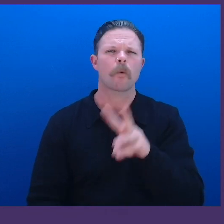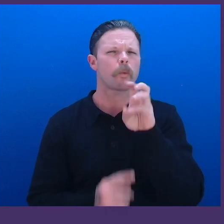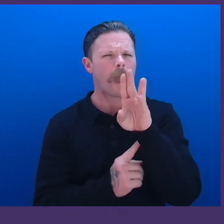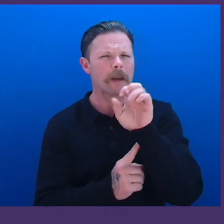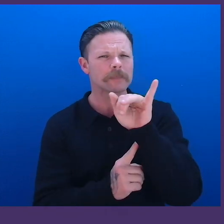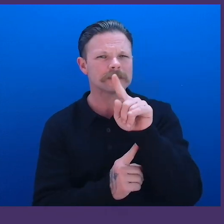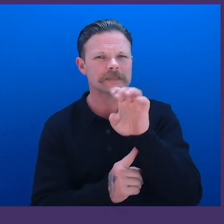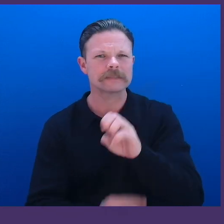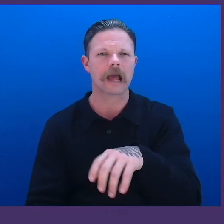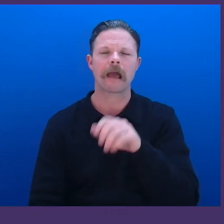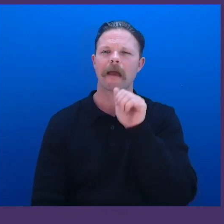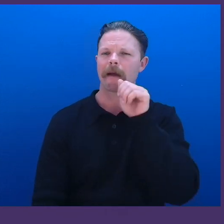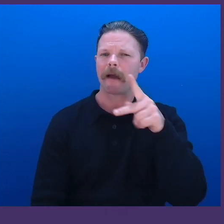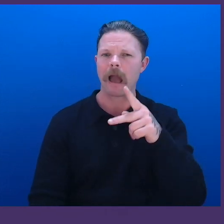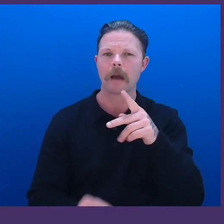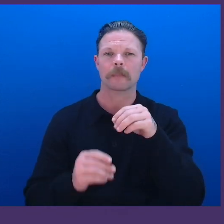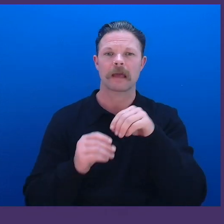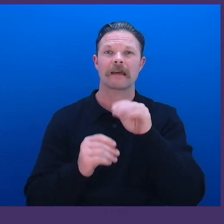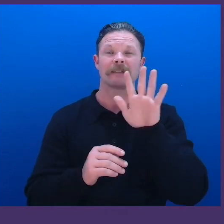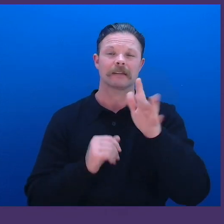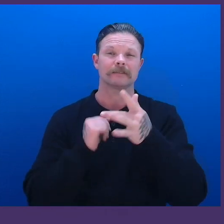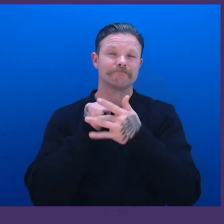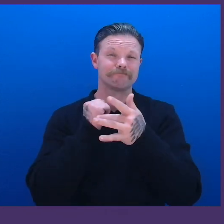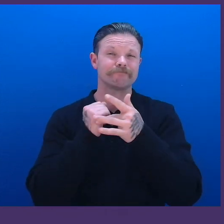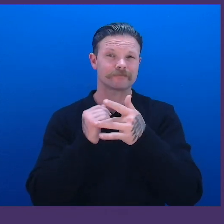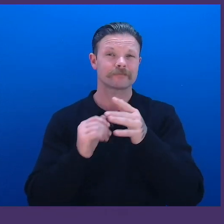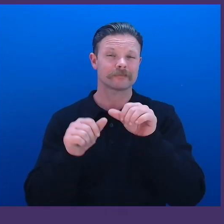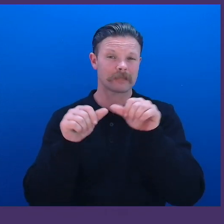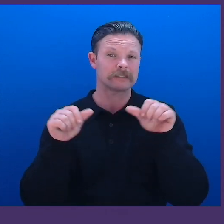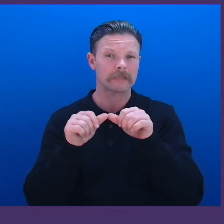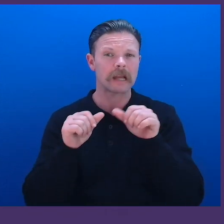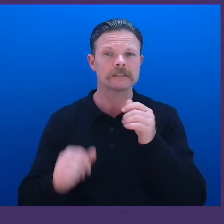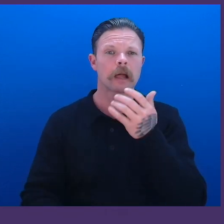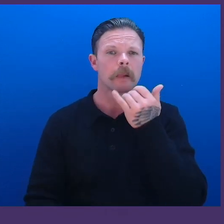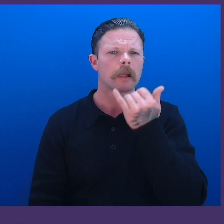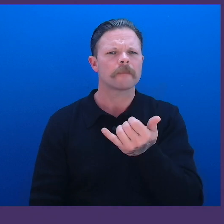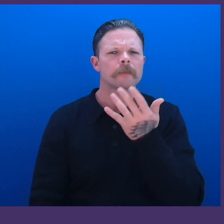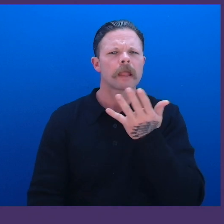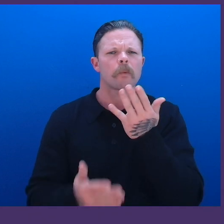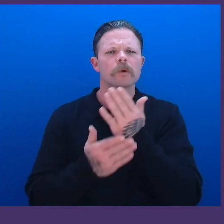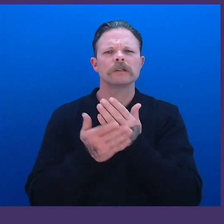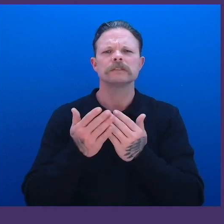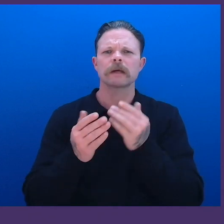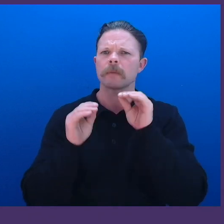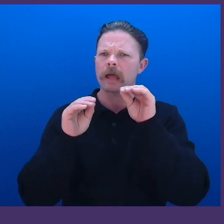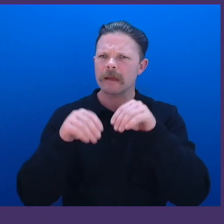but thinking about, what are the implications of regulations that have happened or are coming into force?